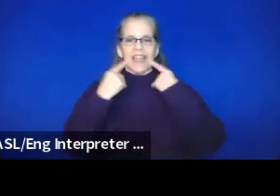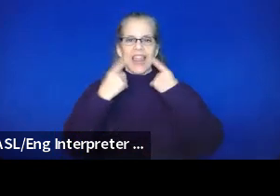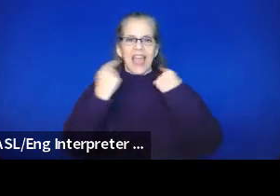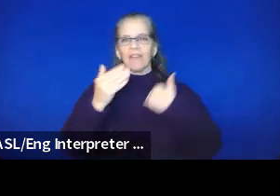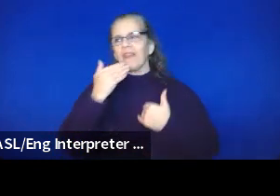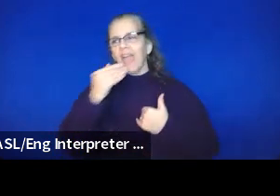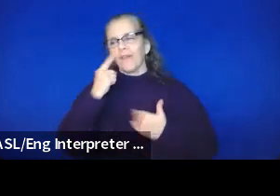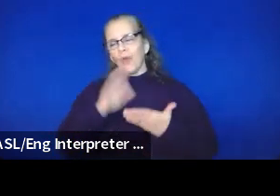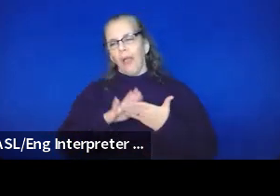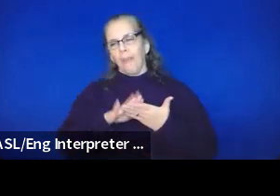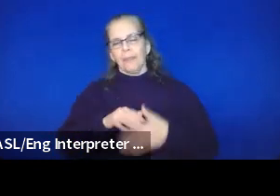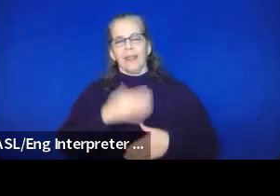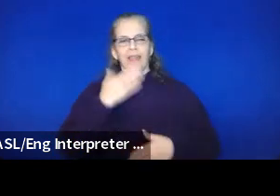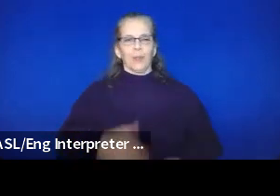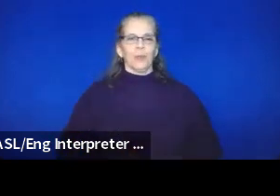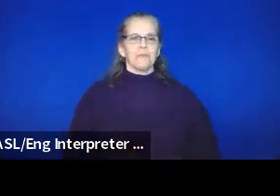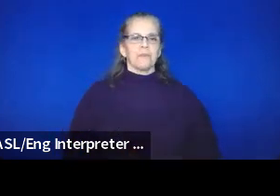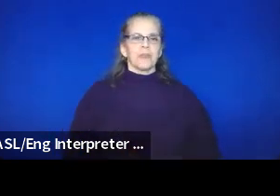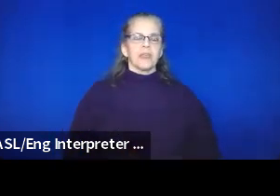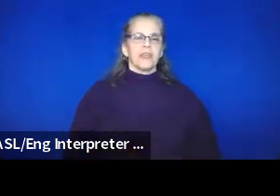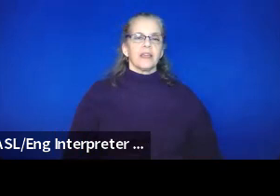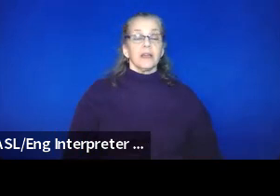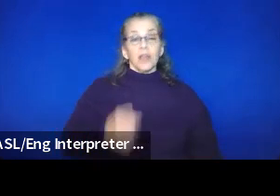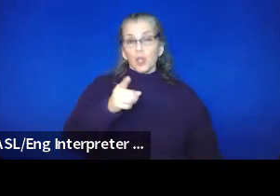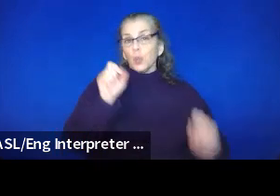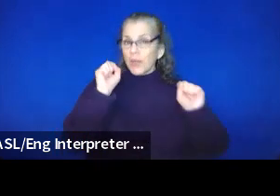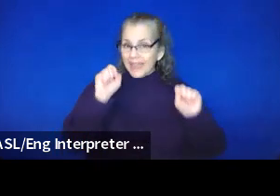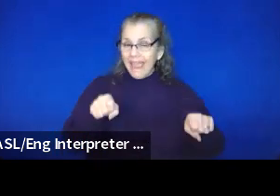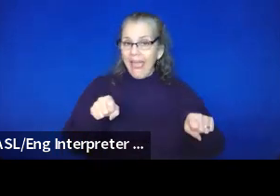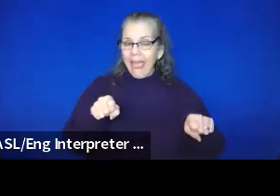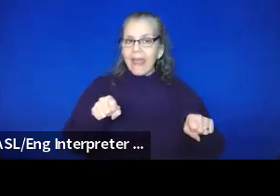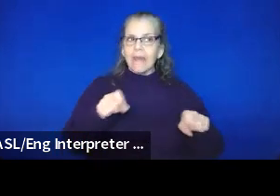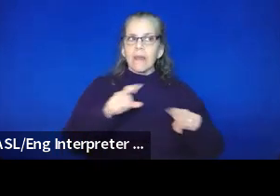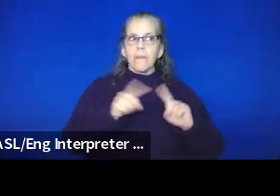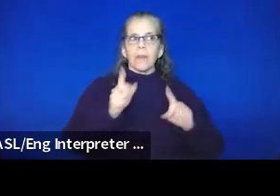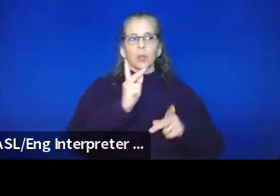But that's how yes, you can do it. You also keep it to more gross emotion, like happy,